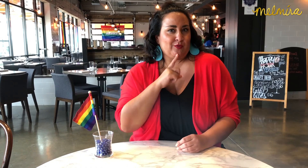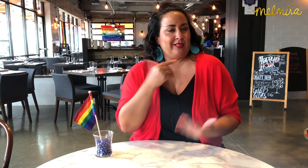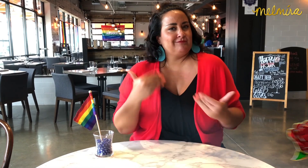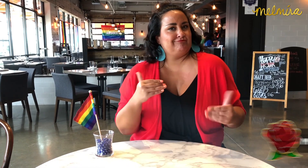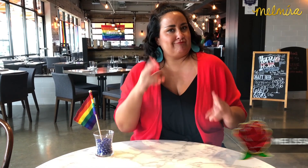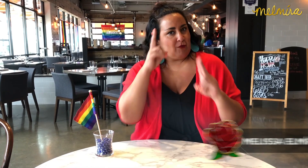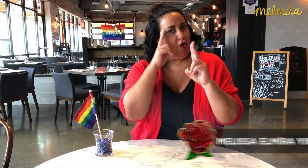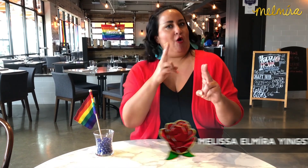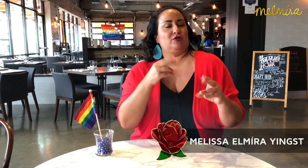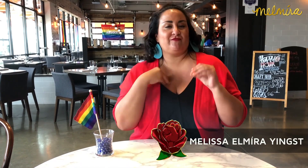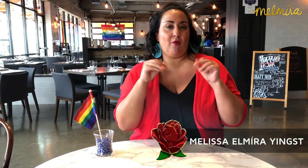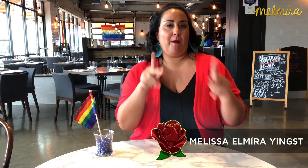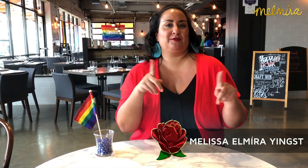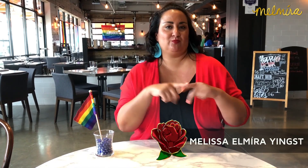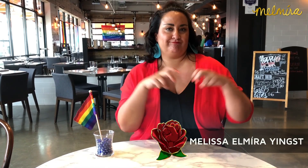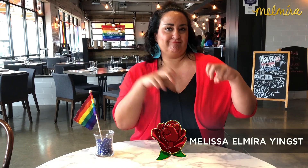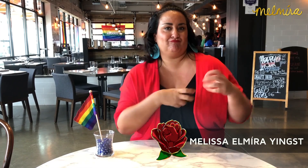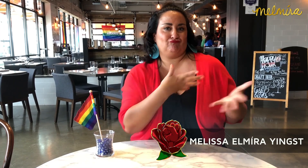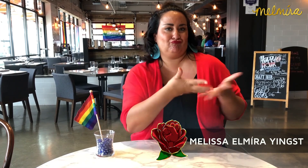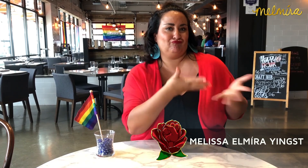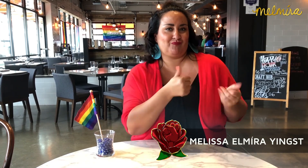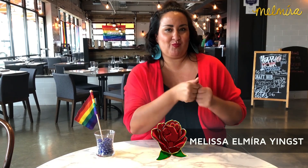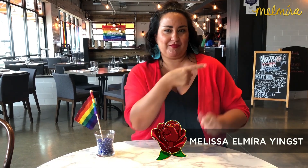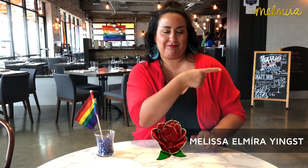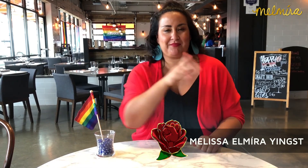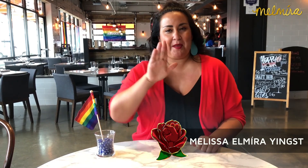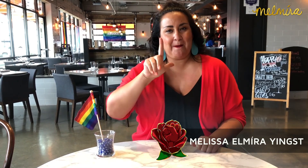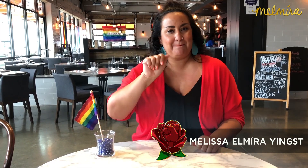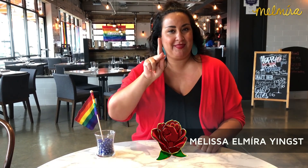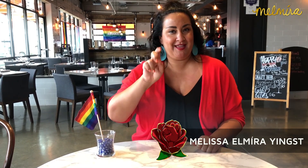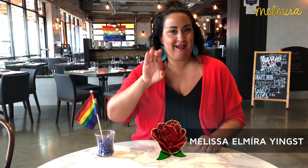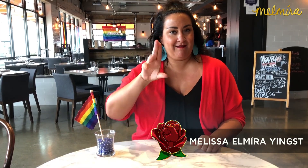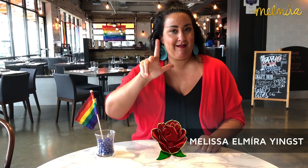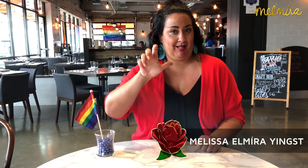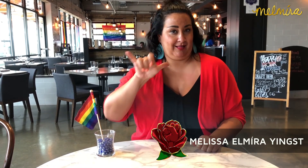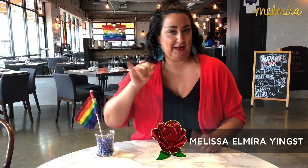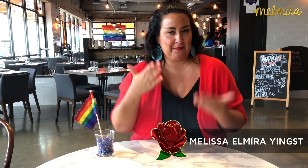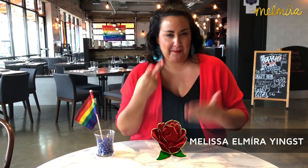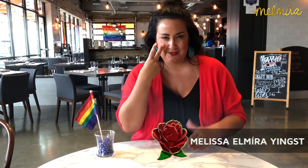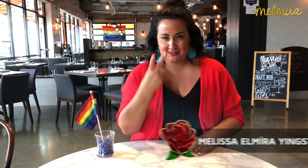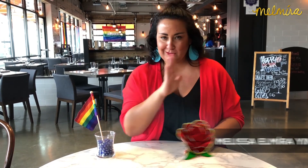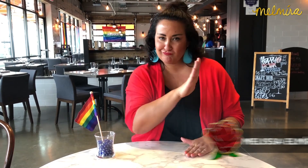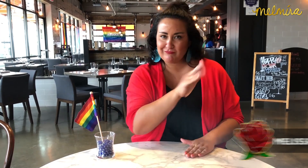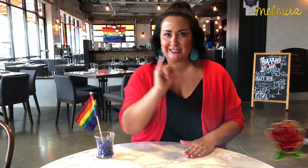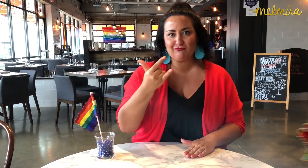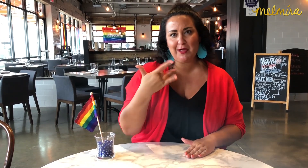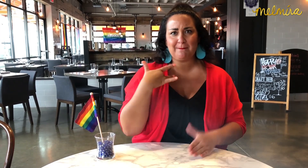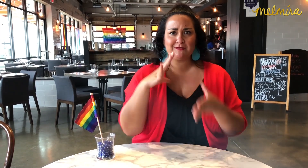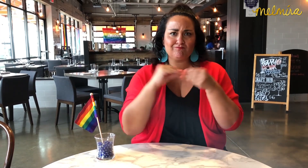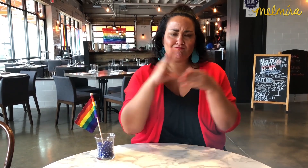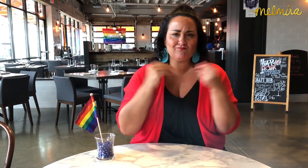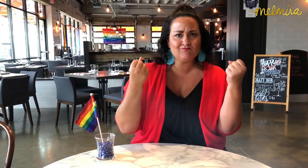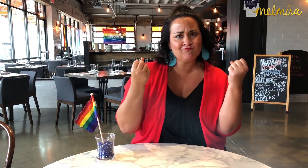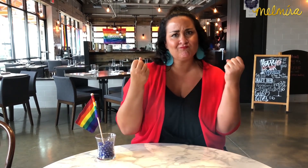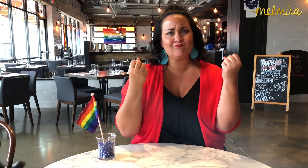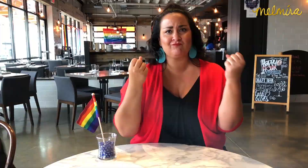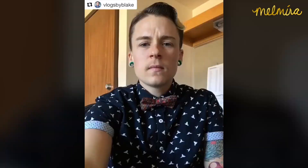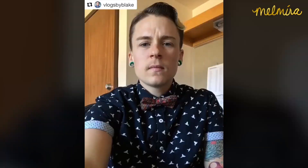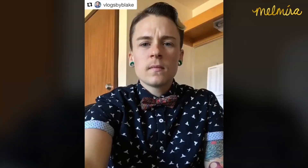I have the honor of sitting down to talk to Blake Culley today. You might have seen their IG videos.